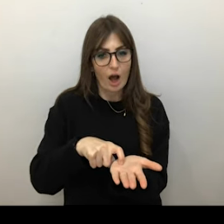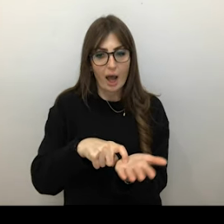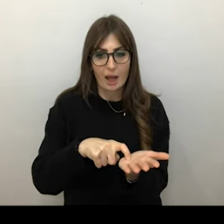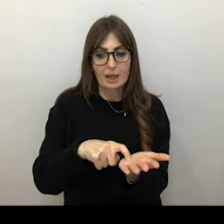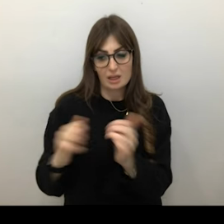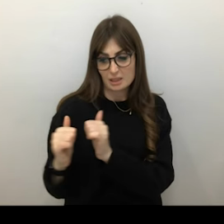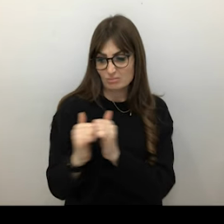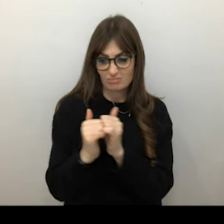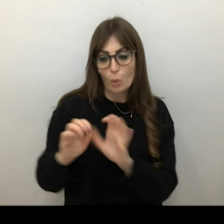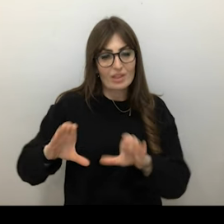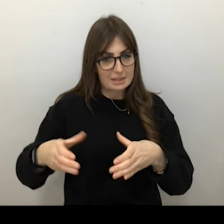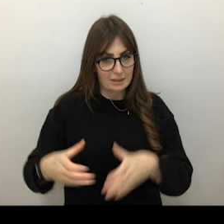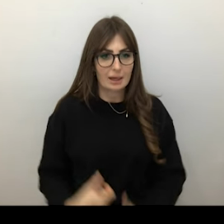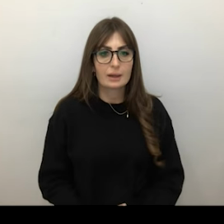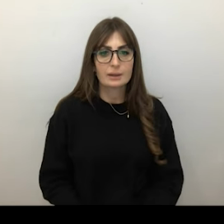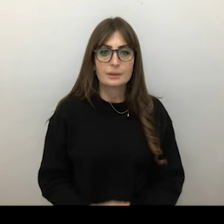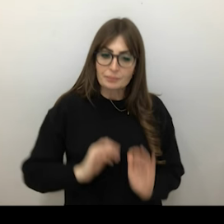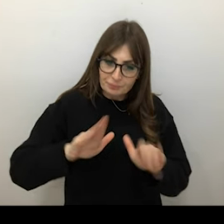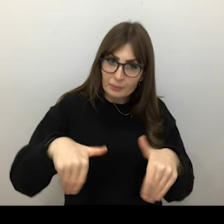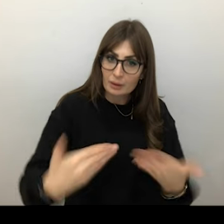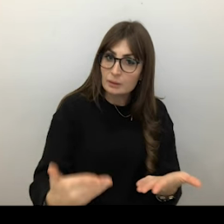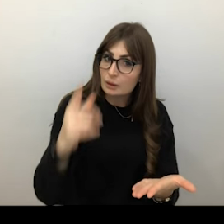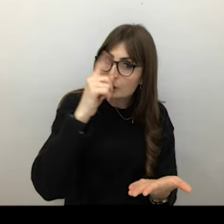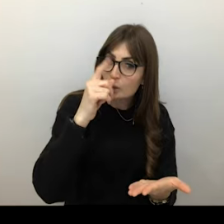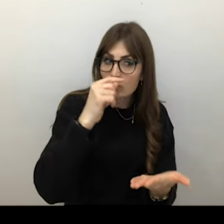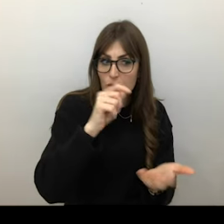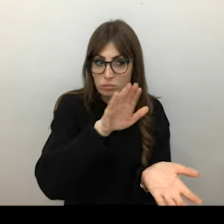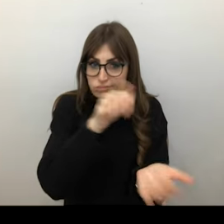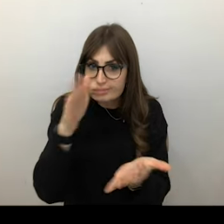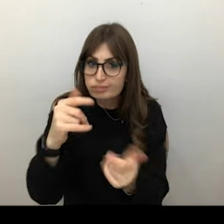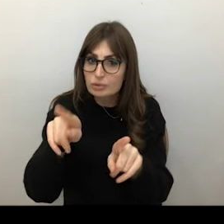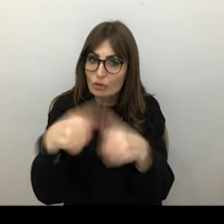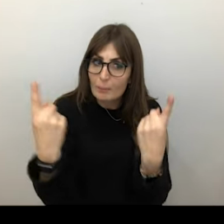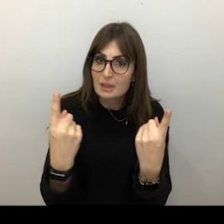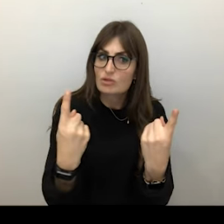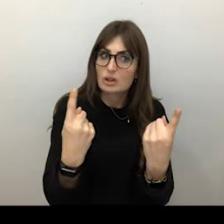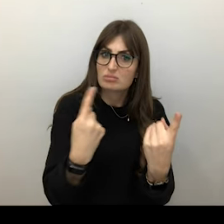consultation with the sector. Proposals may be sought from relevant organisations and consortia.